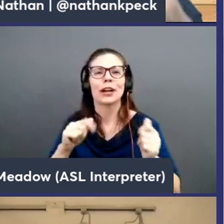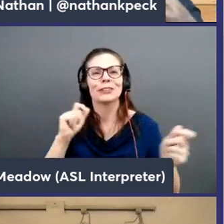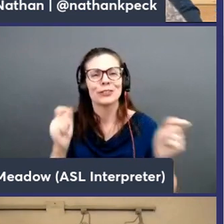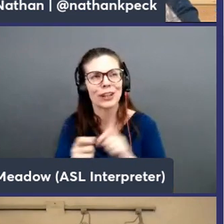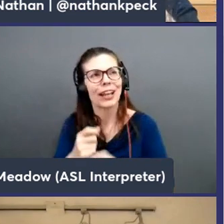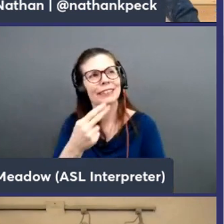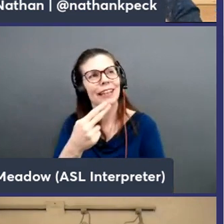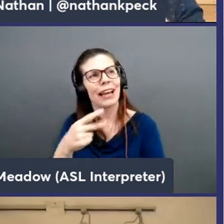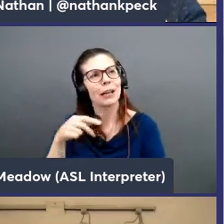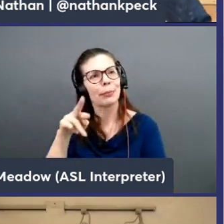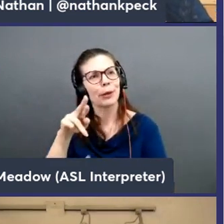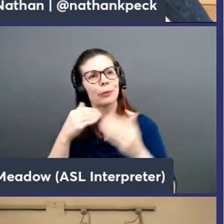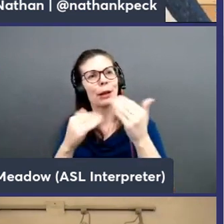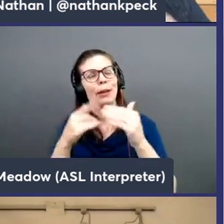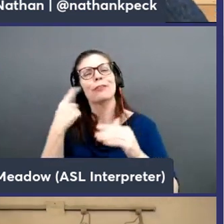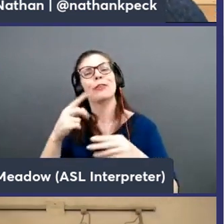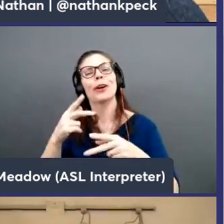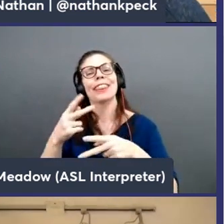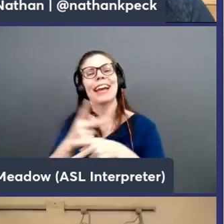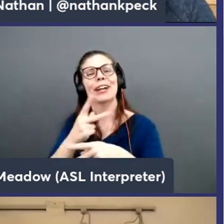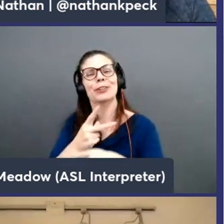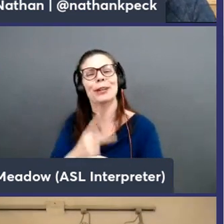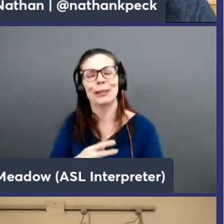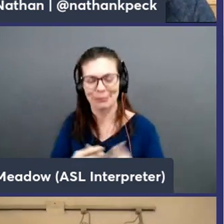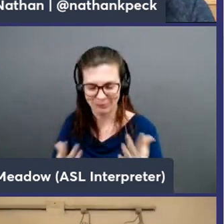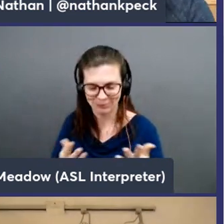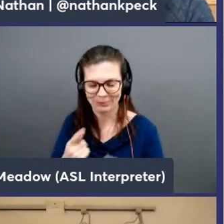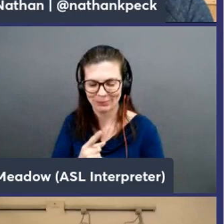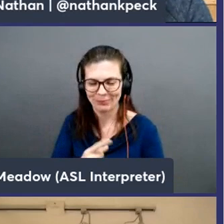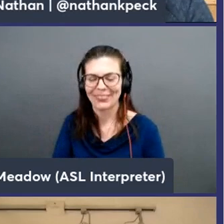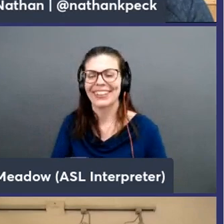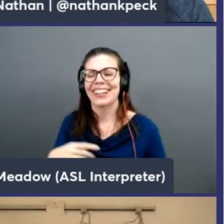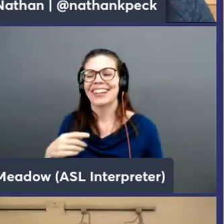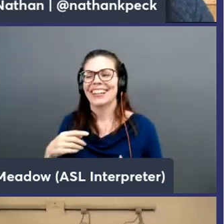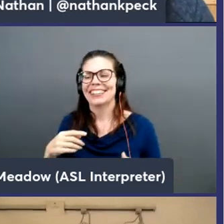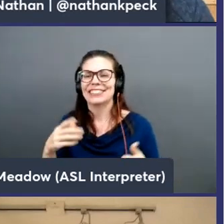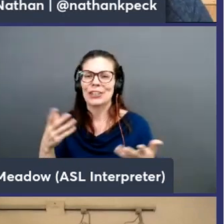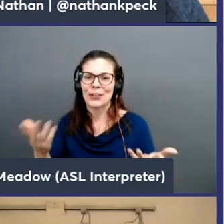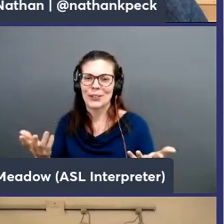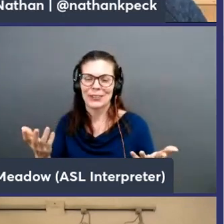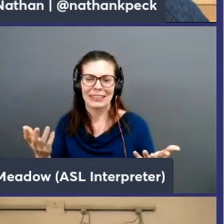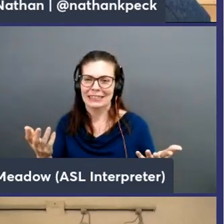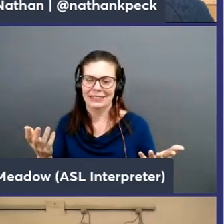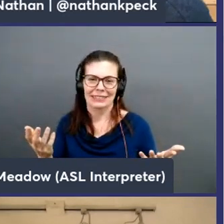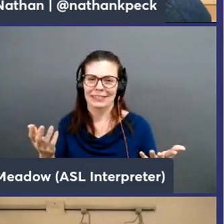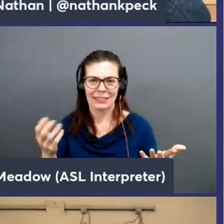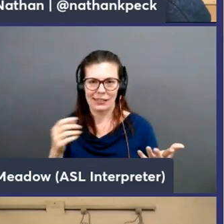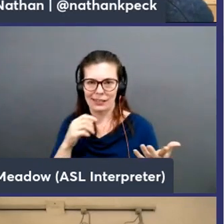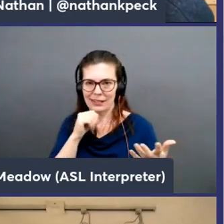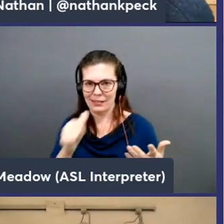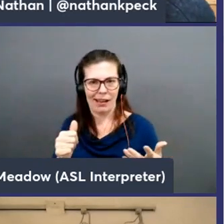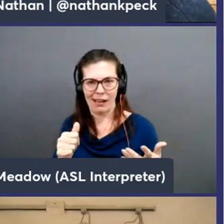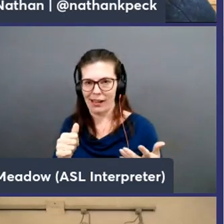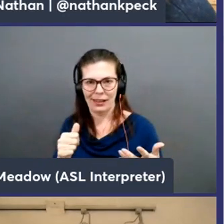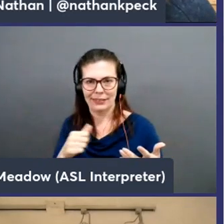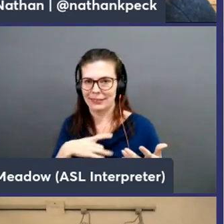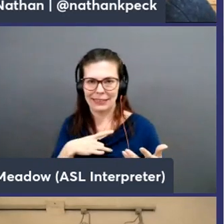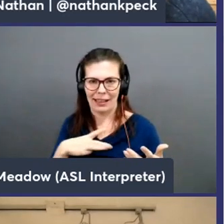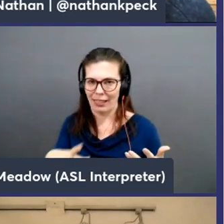for the algorithm, (people chuckling) and it was not a fan of my choice,